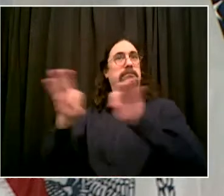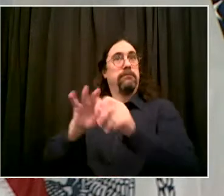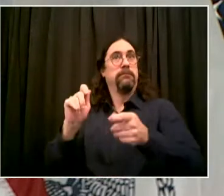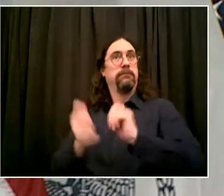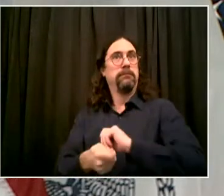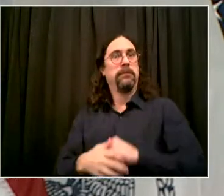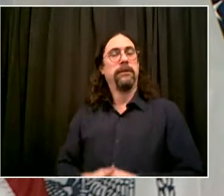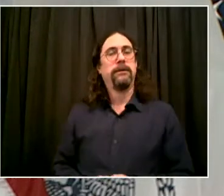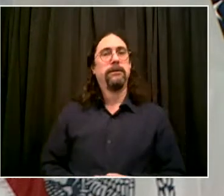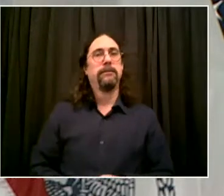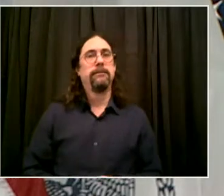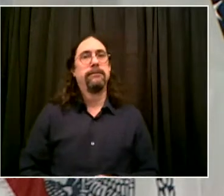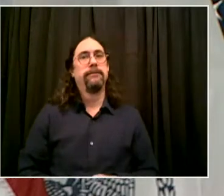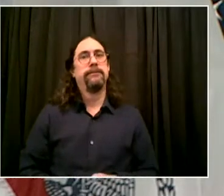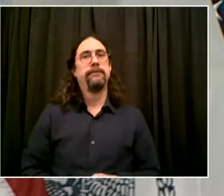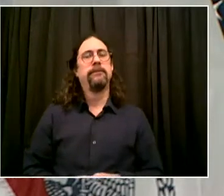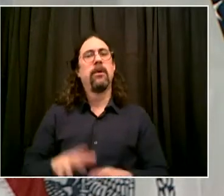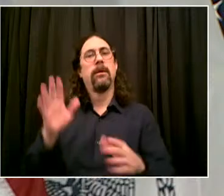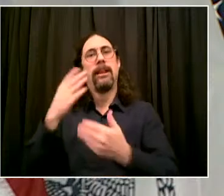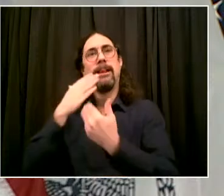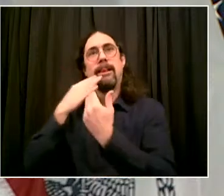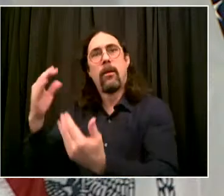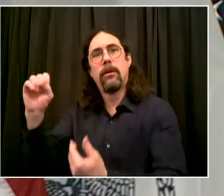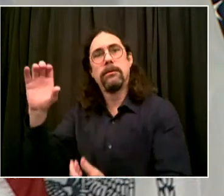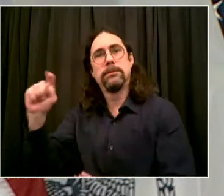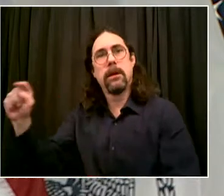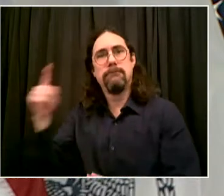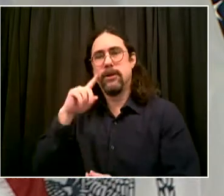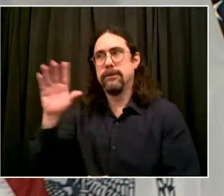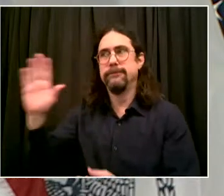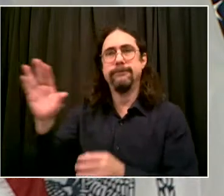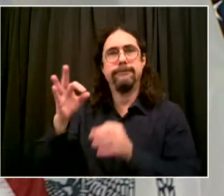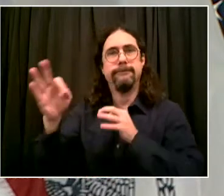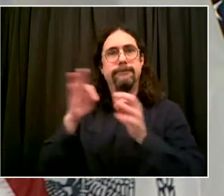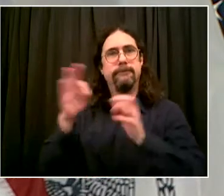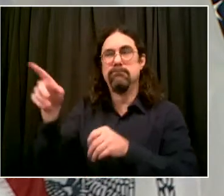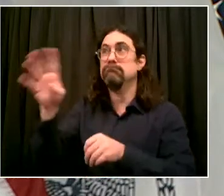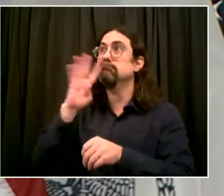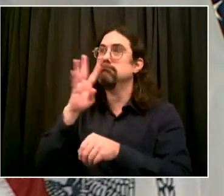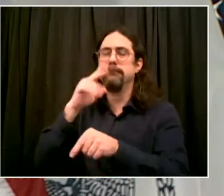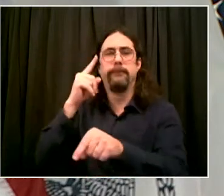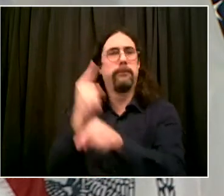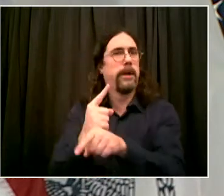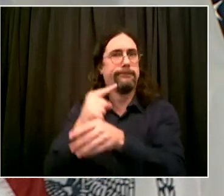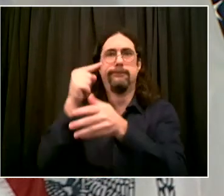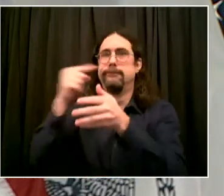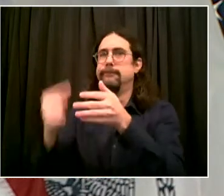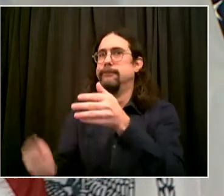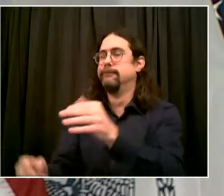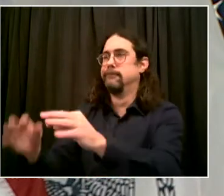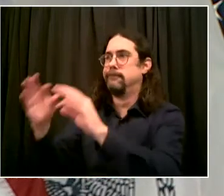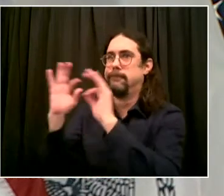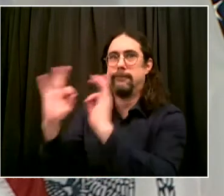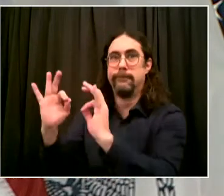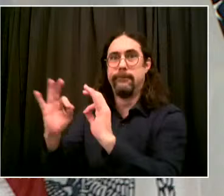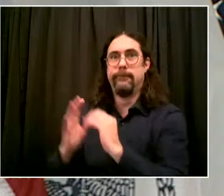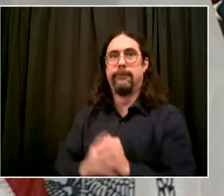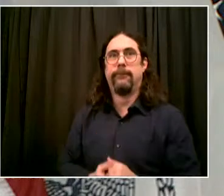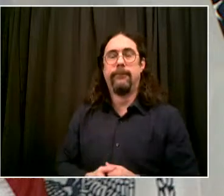LEADERSHIP AND